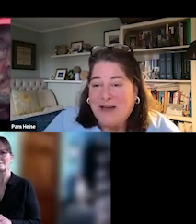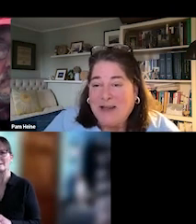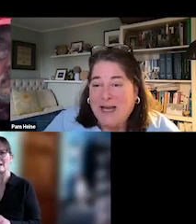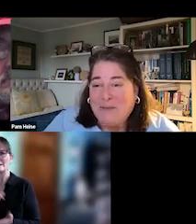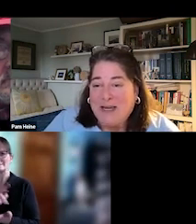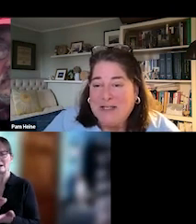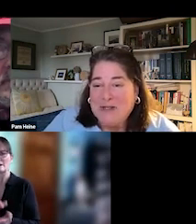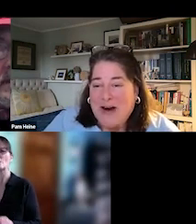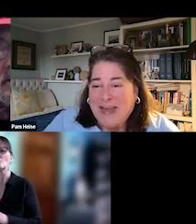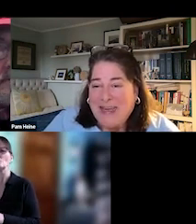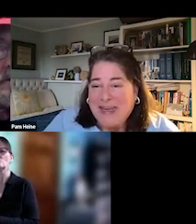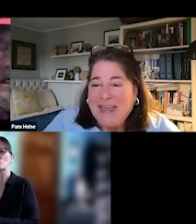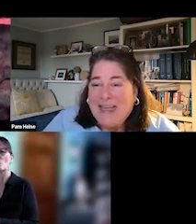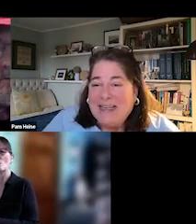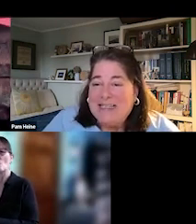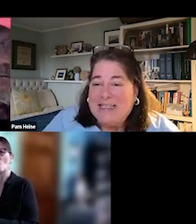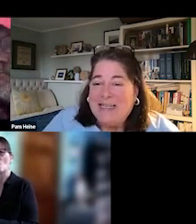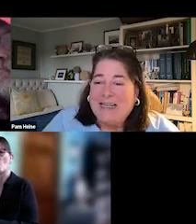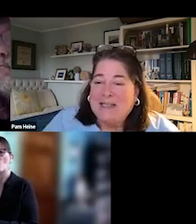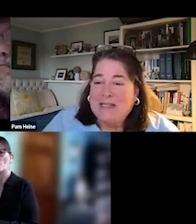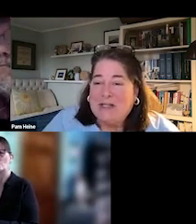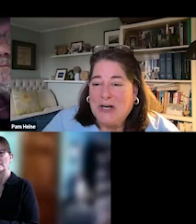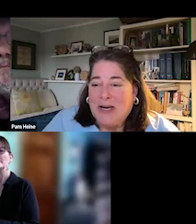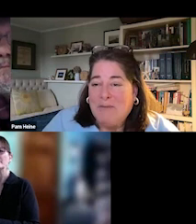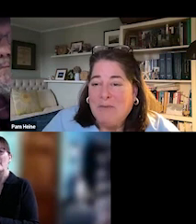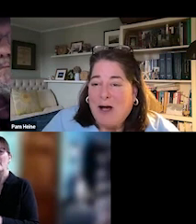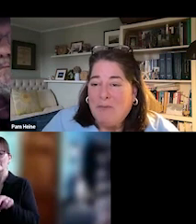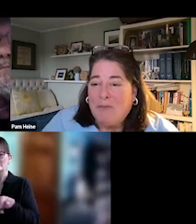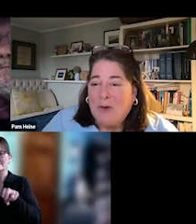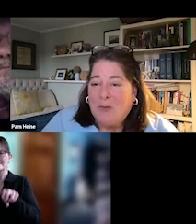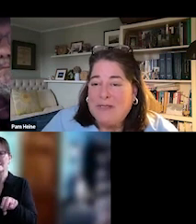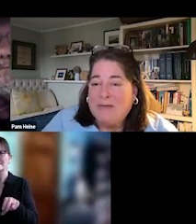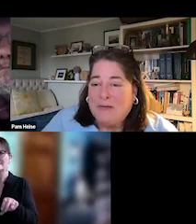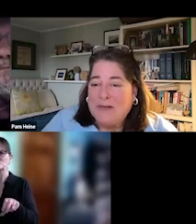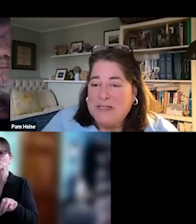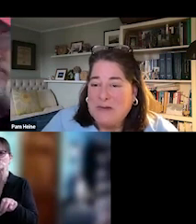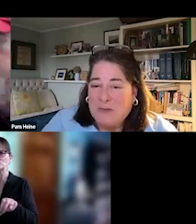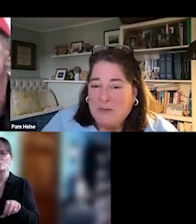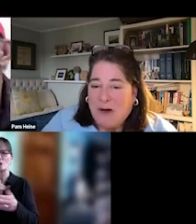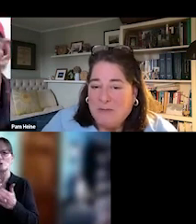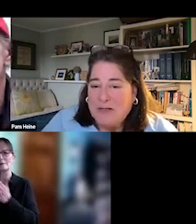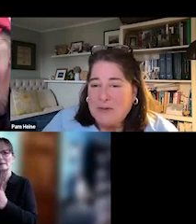of the Online Application Tracking. And she's sitting next to Jerry, who received services through Freestore,